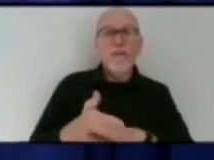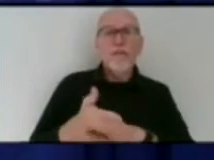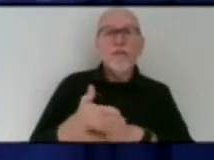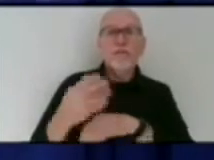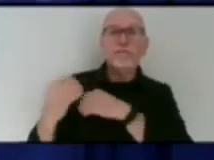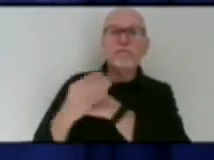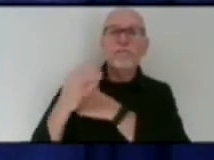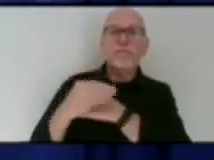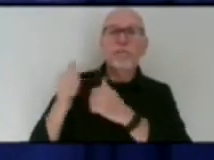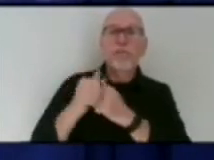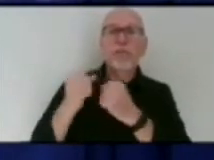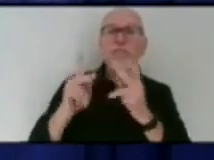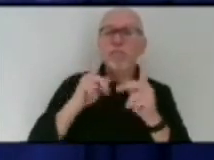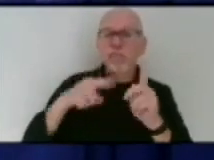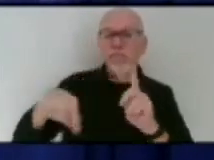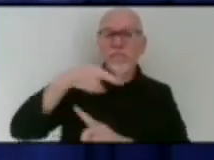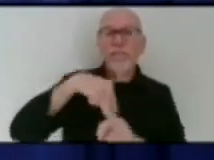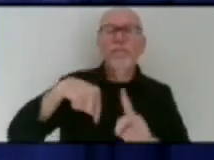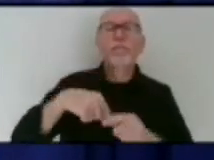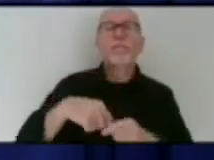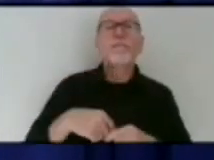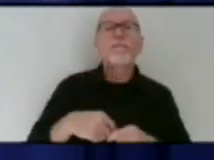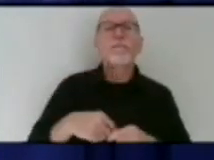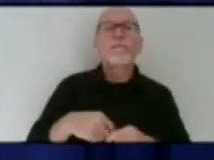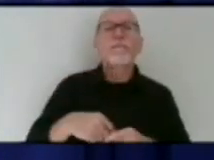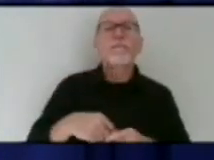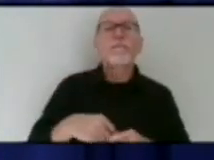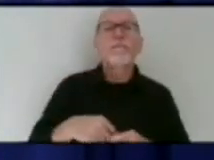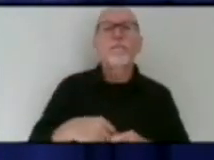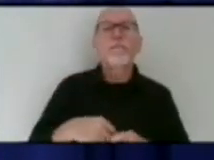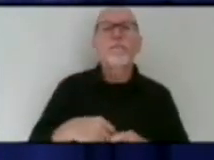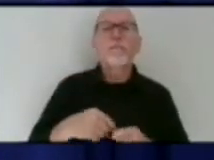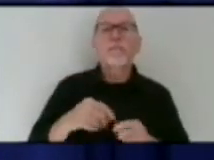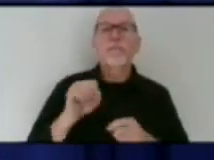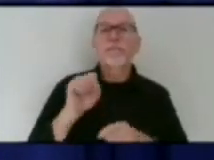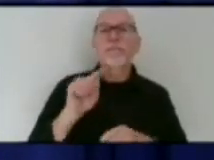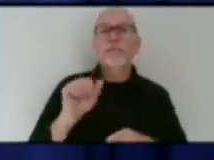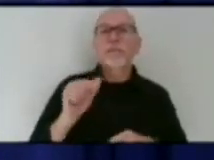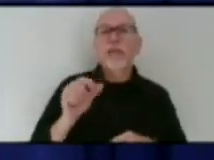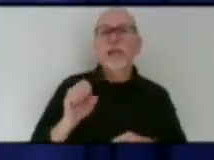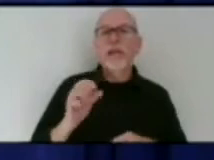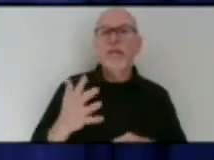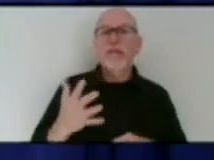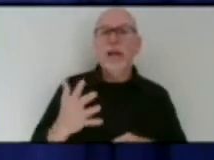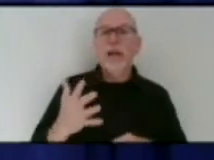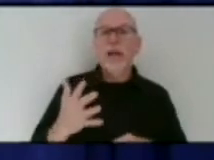around me is that the stage five was being lost on people or it was being